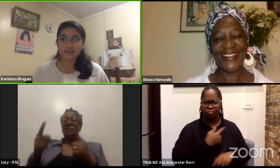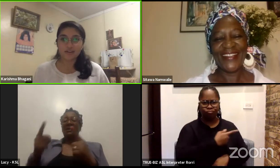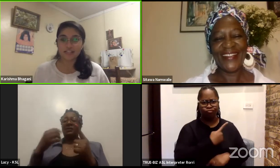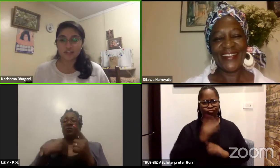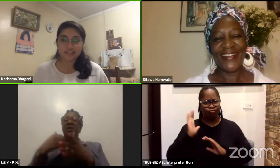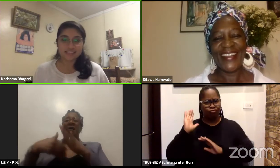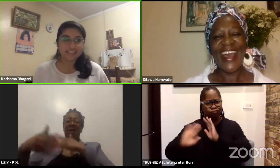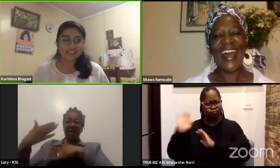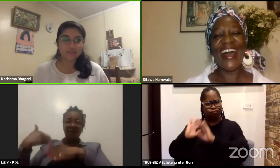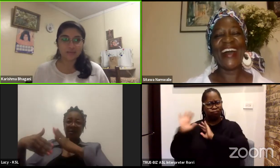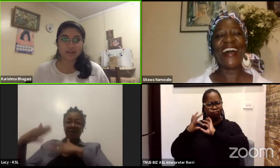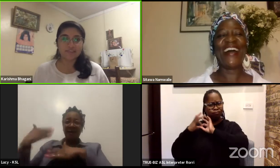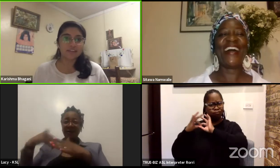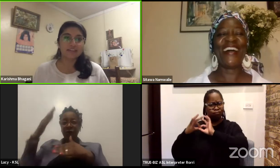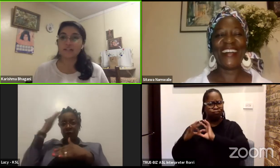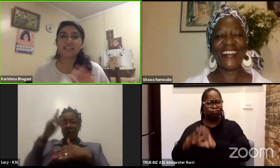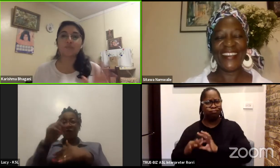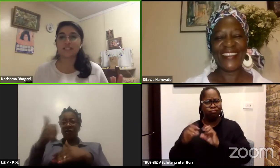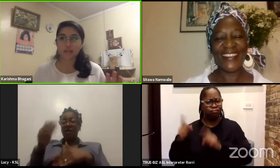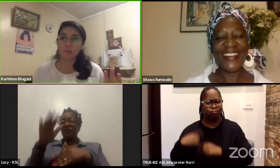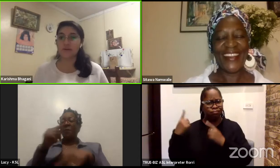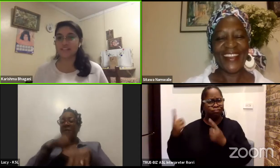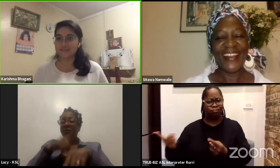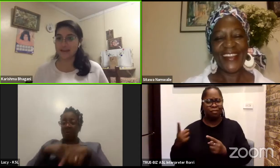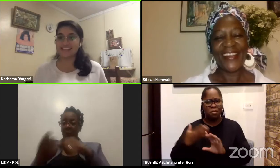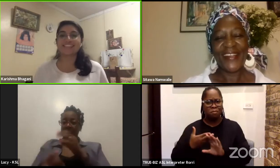known each other since we were even conceptions in our parents' minds.